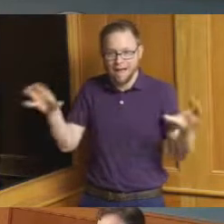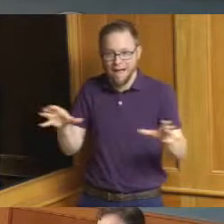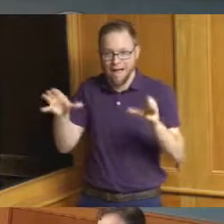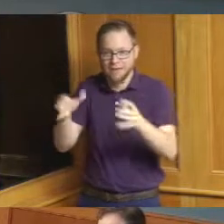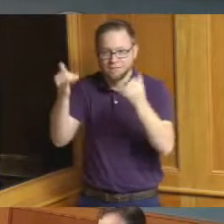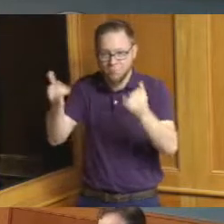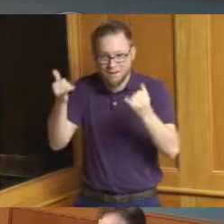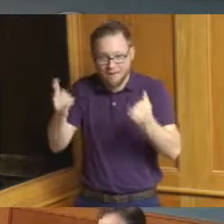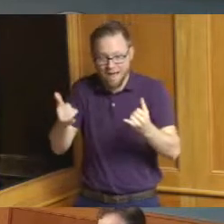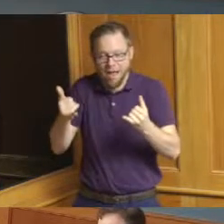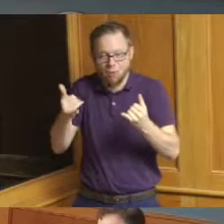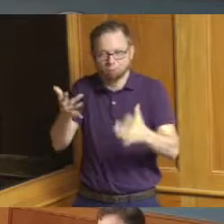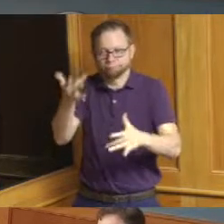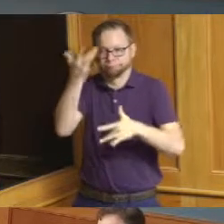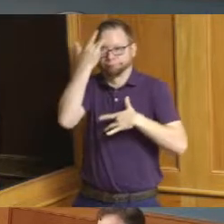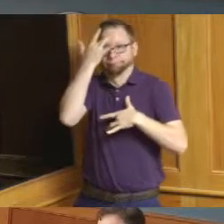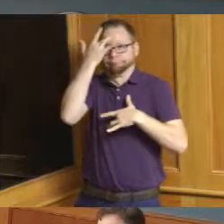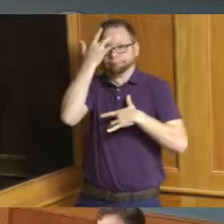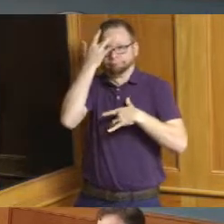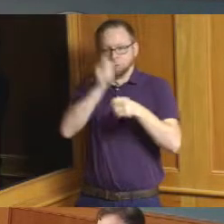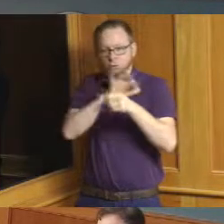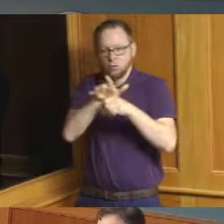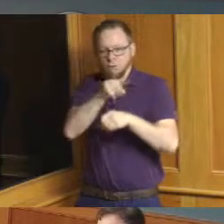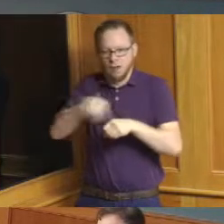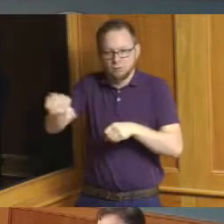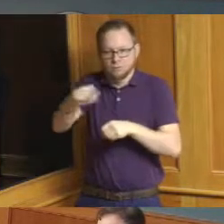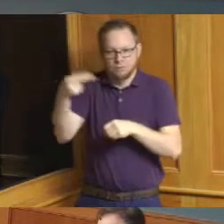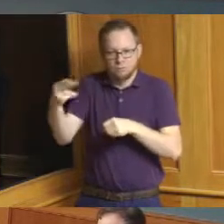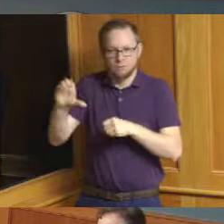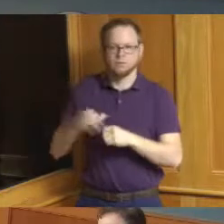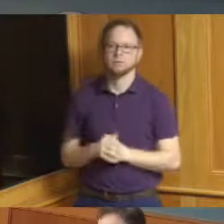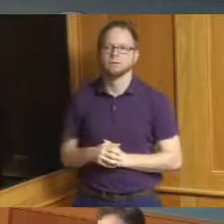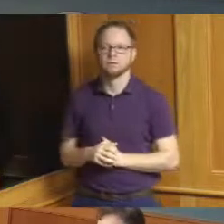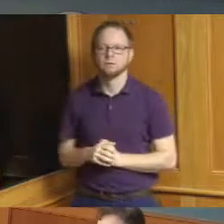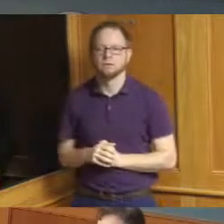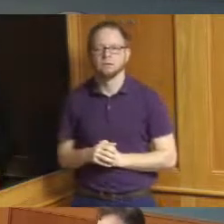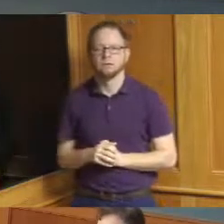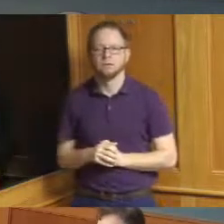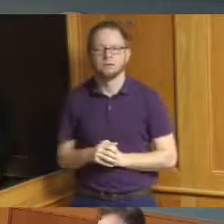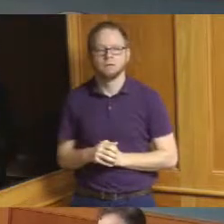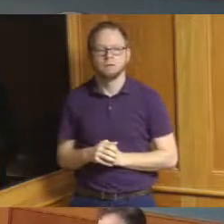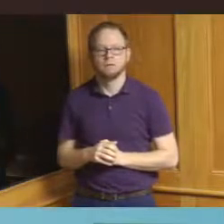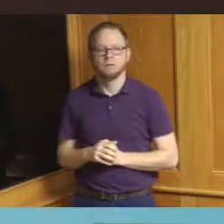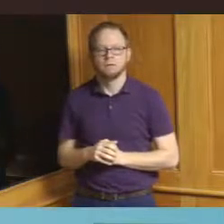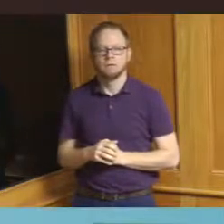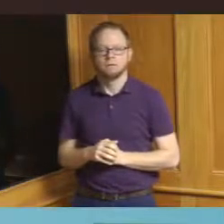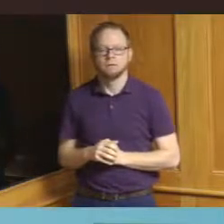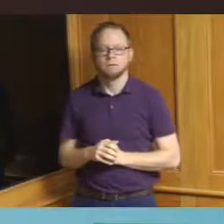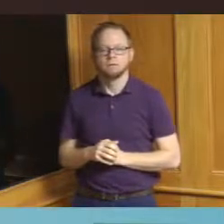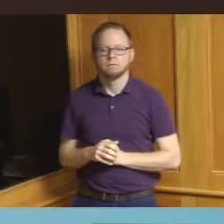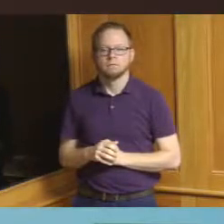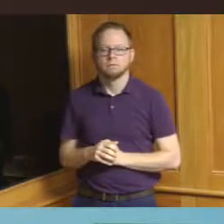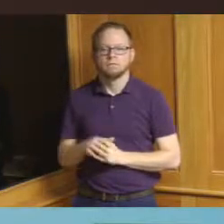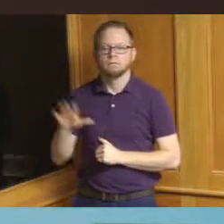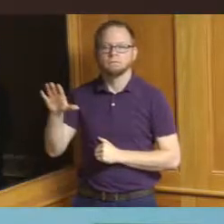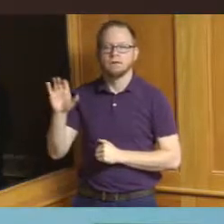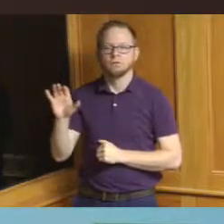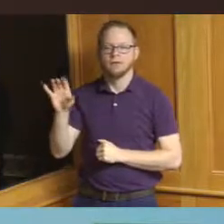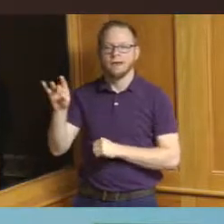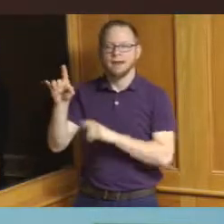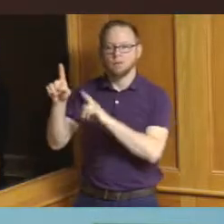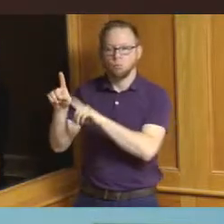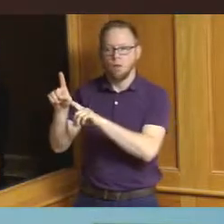continuing to spread here in Hamilton County our seven day average is at 581 cases per day i will